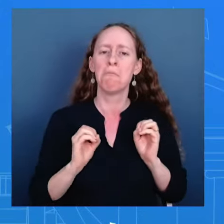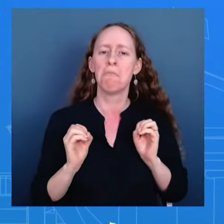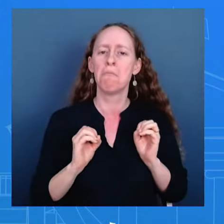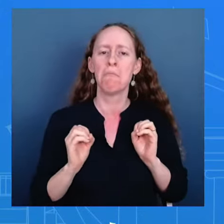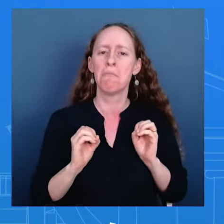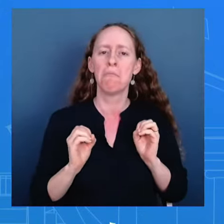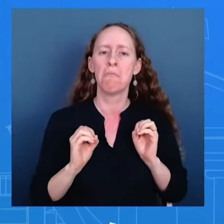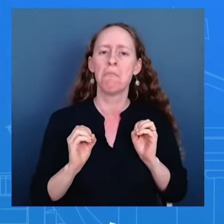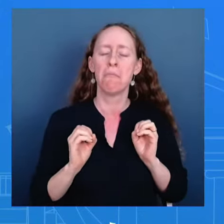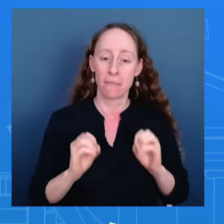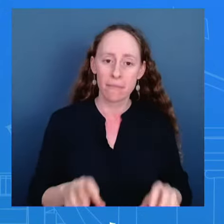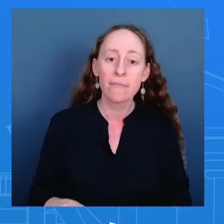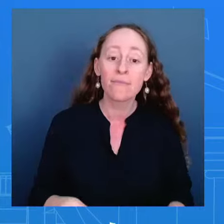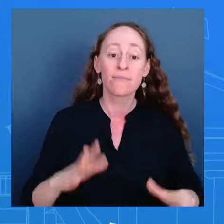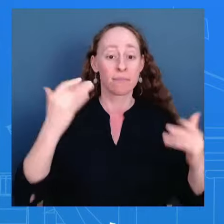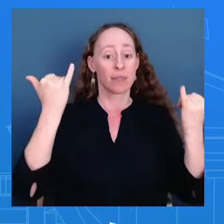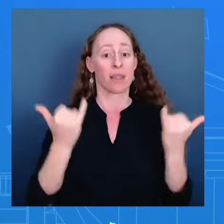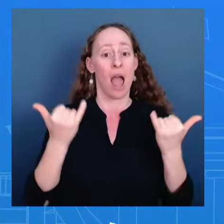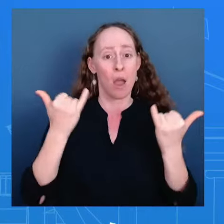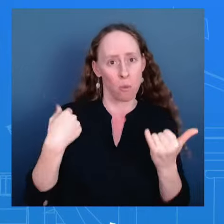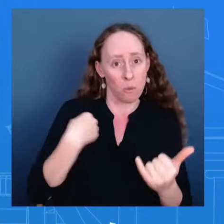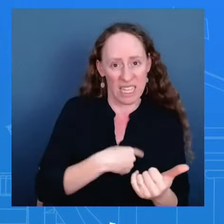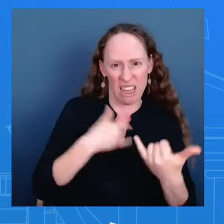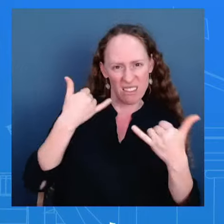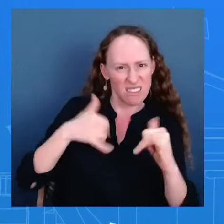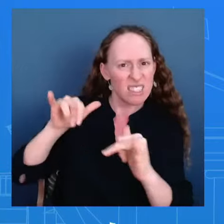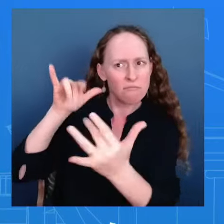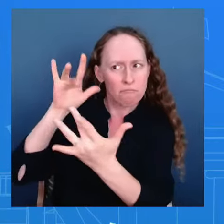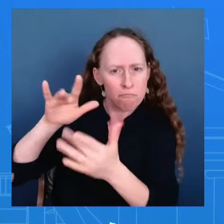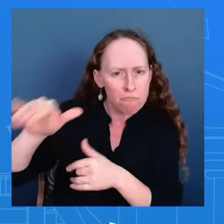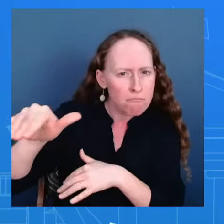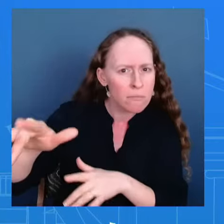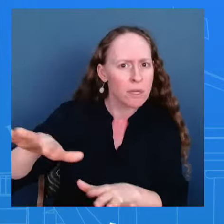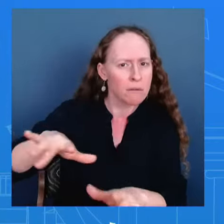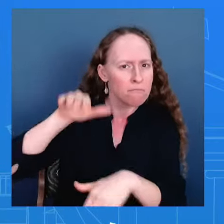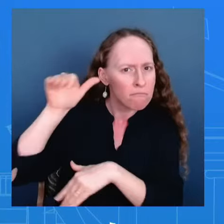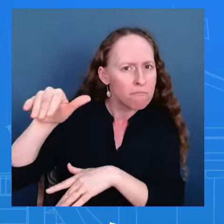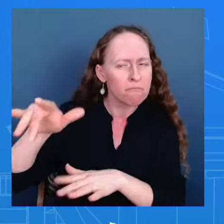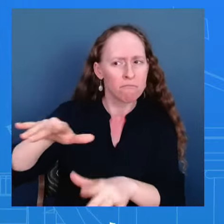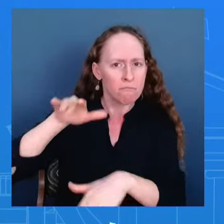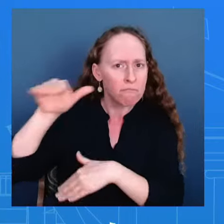We have not seen them smash into Rafah. We have not seen them go in with large units,